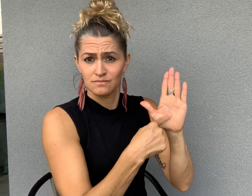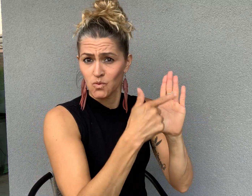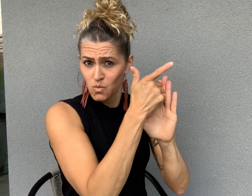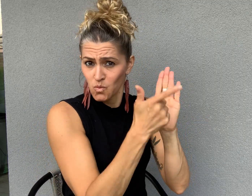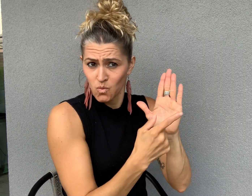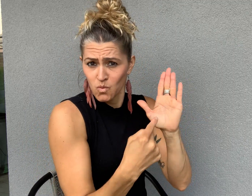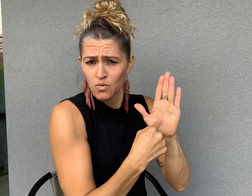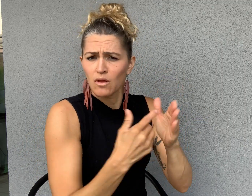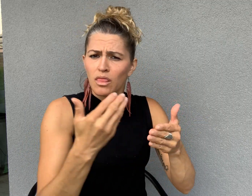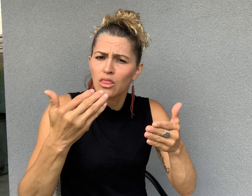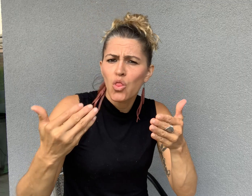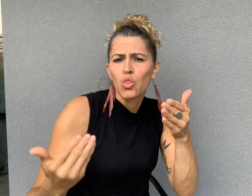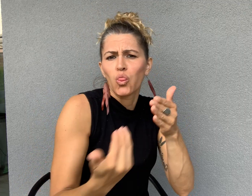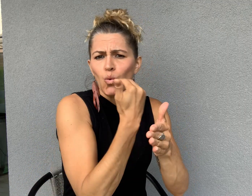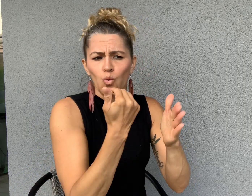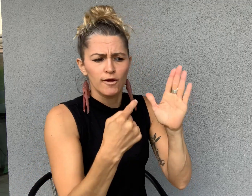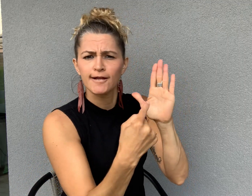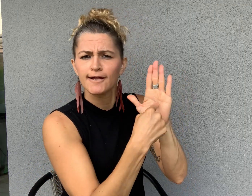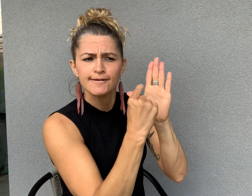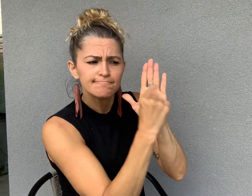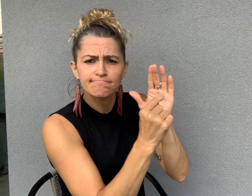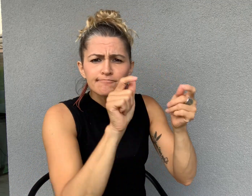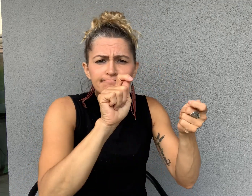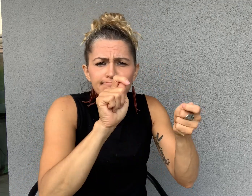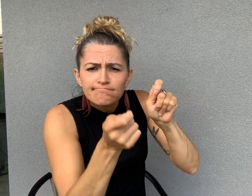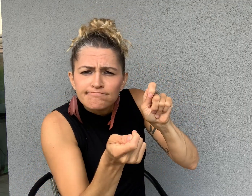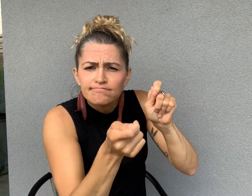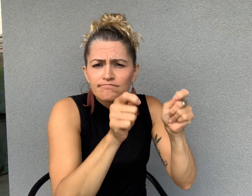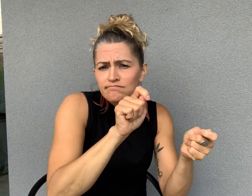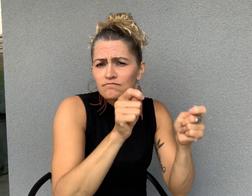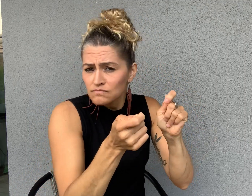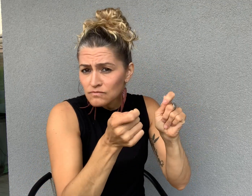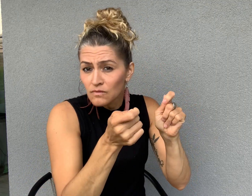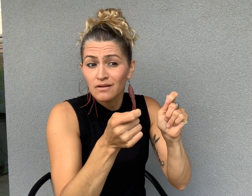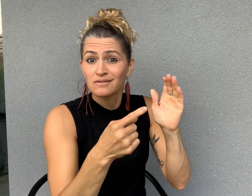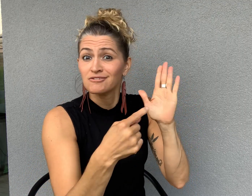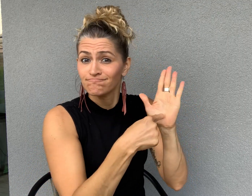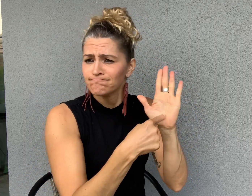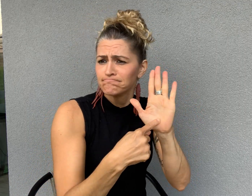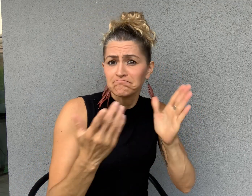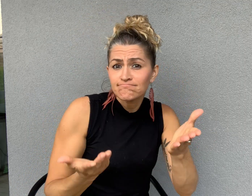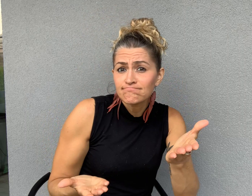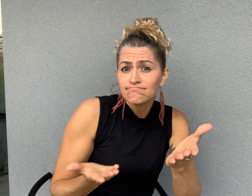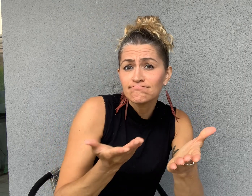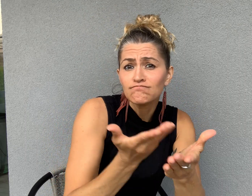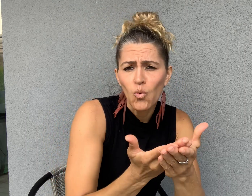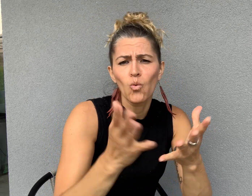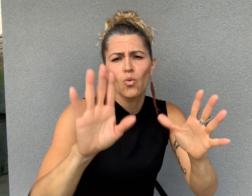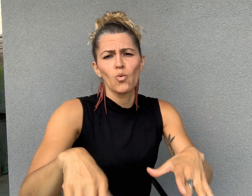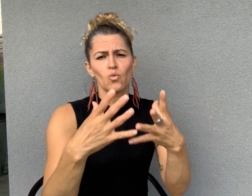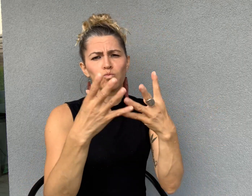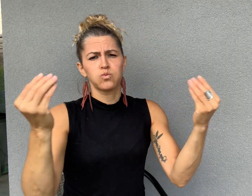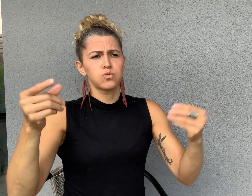to the act. It was met with a lot of disagreement